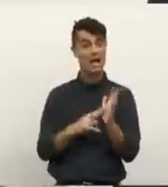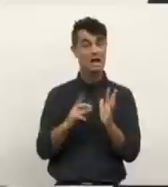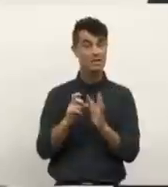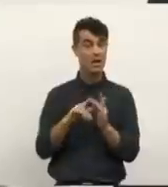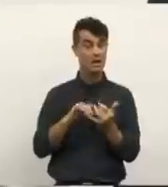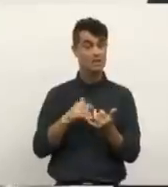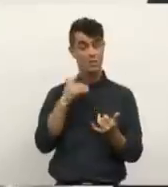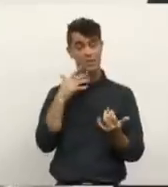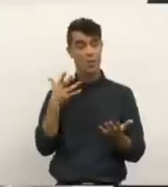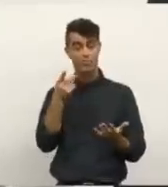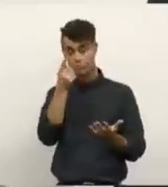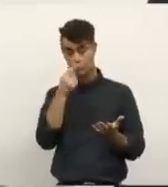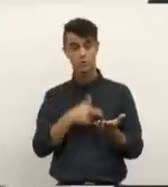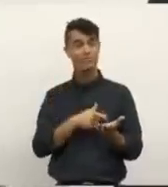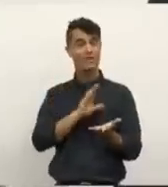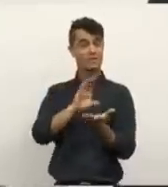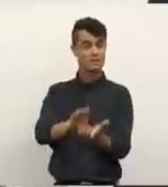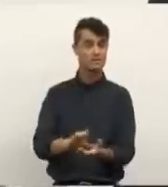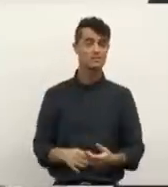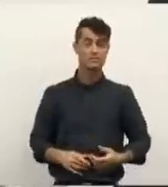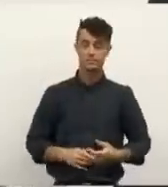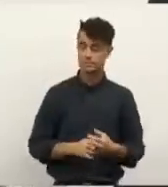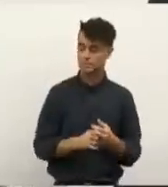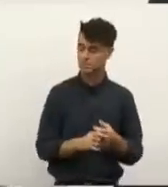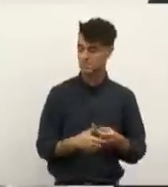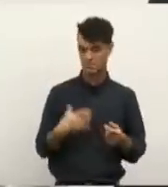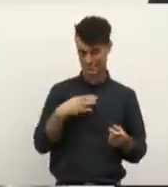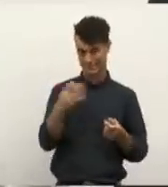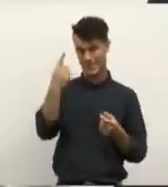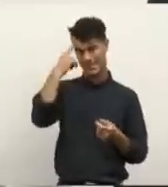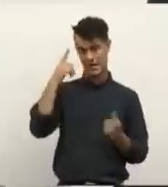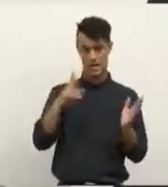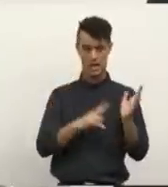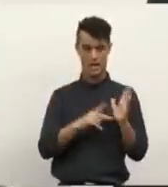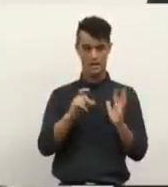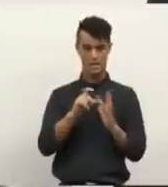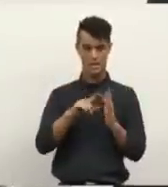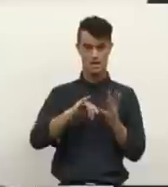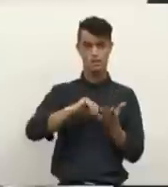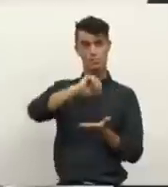So I wouldn't expect the NDIS to purchase a computer